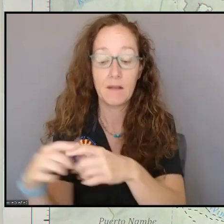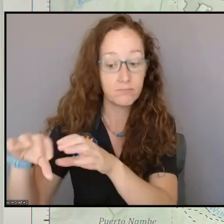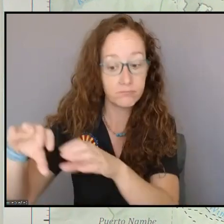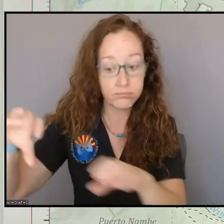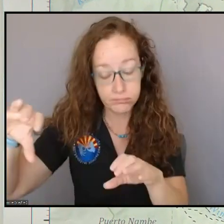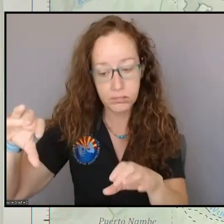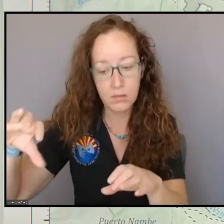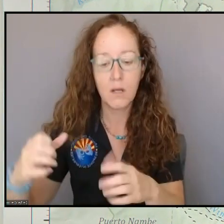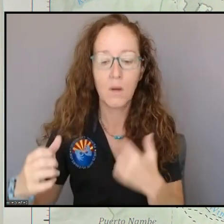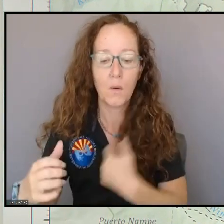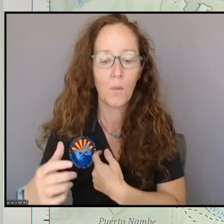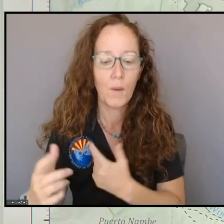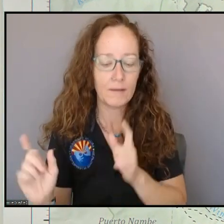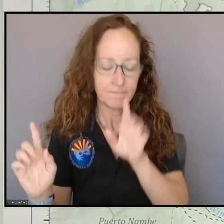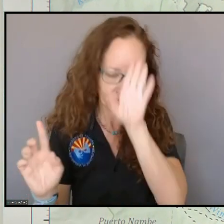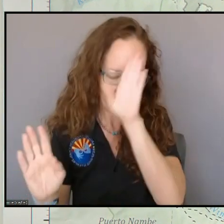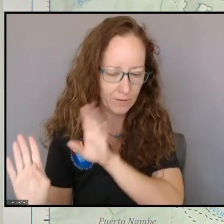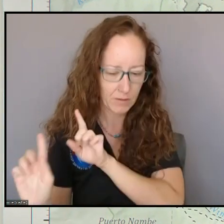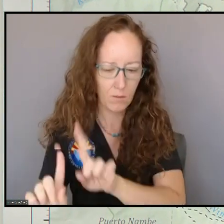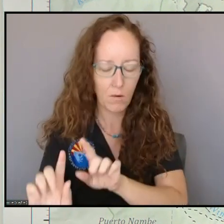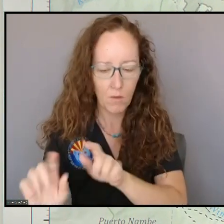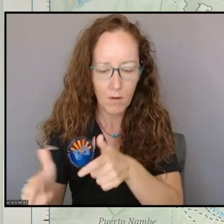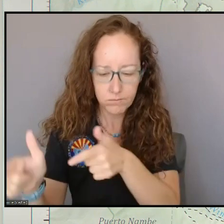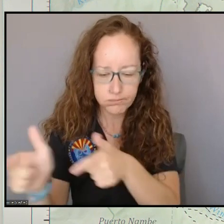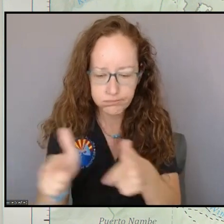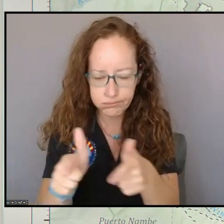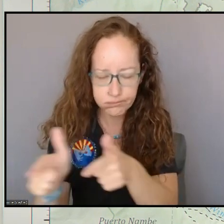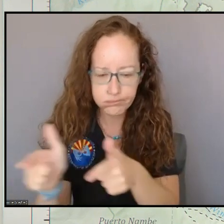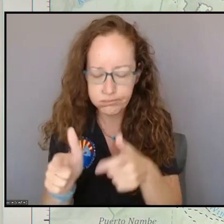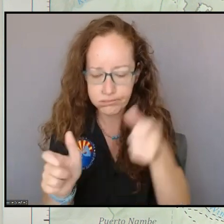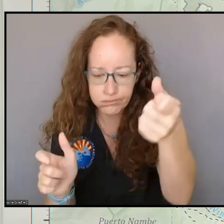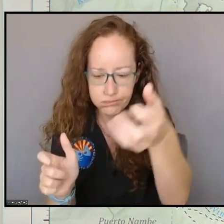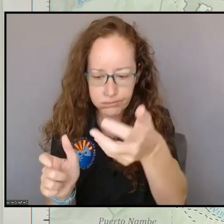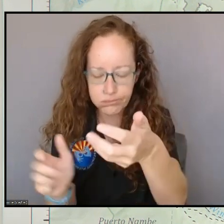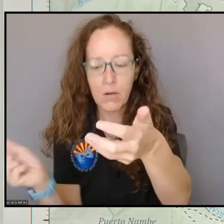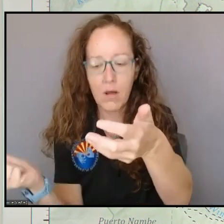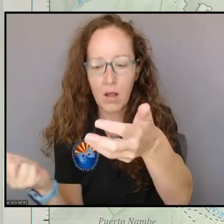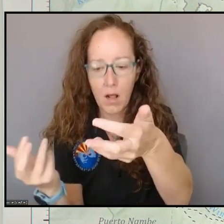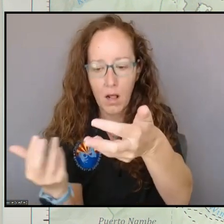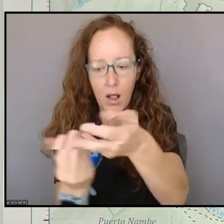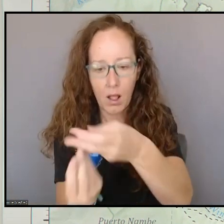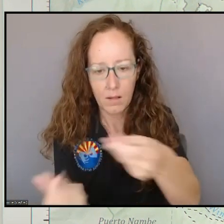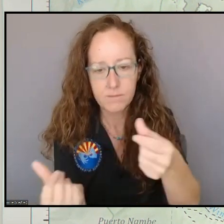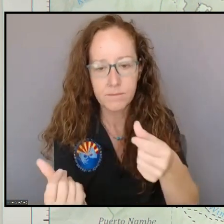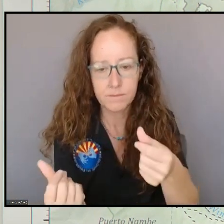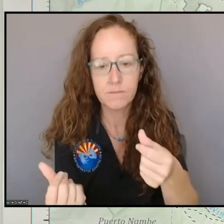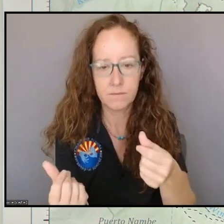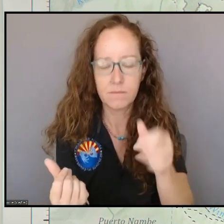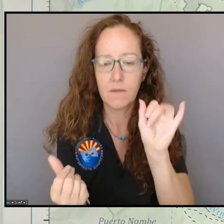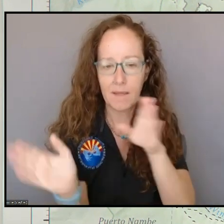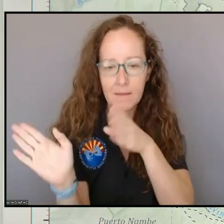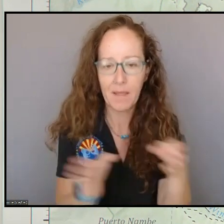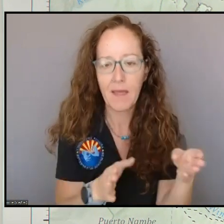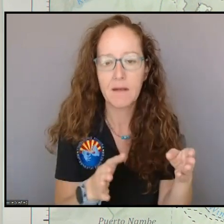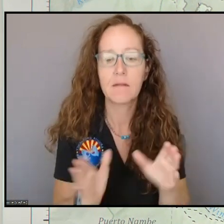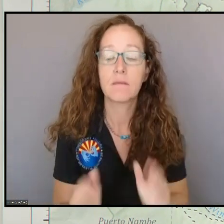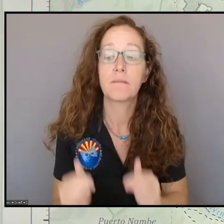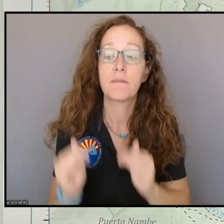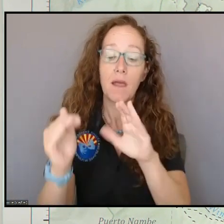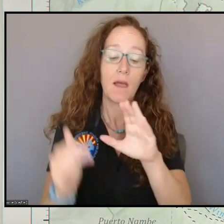line there. Working our way up into Cowles, Geronimo, to the Iron Gate Trailhead, the campground there. The structure